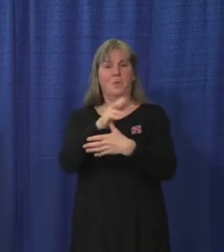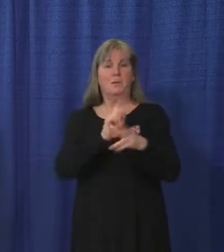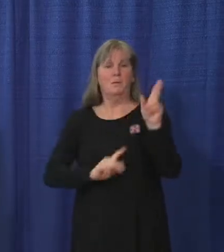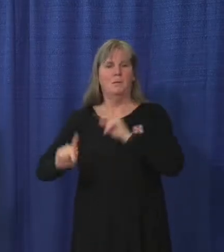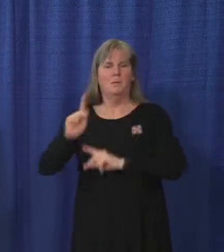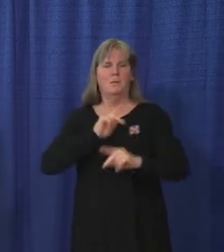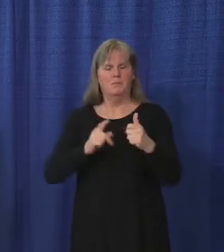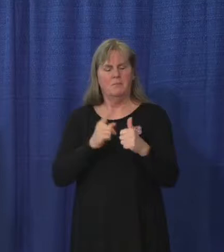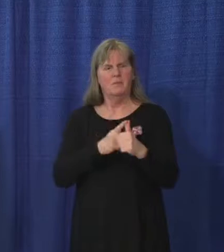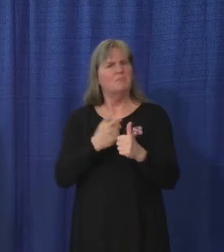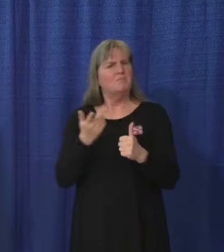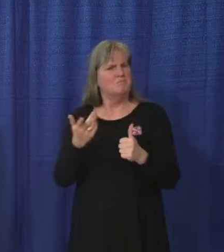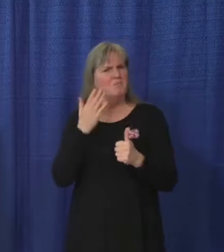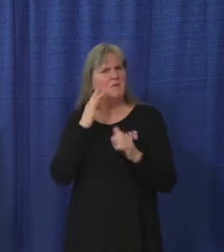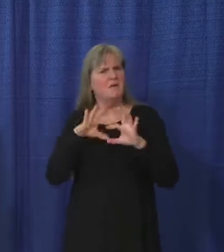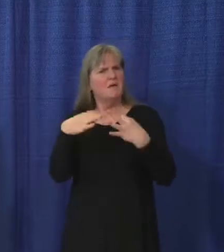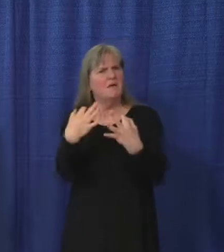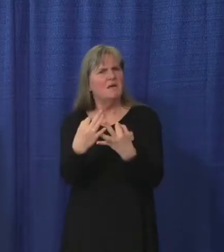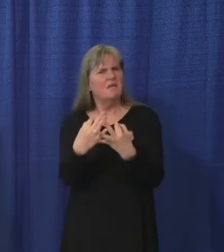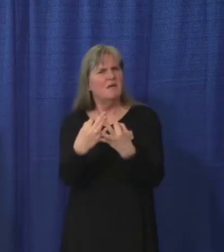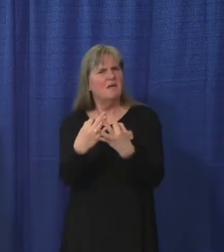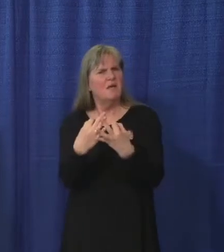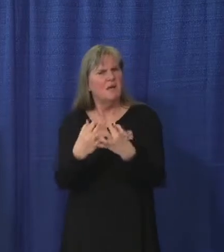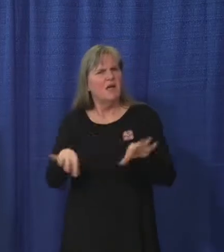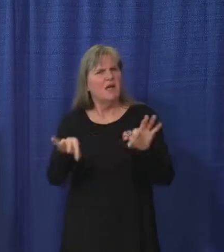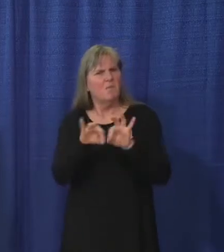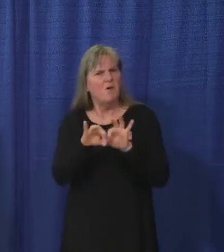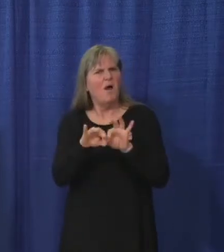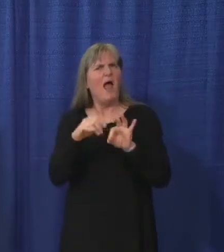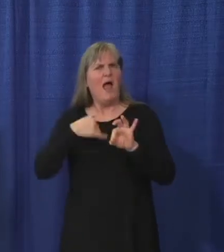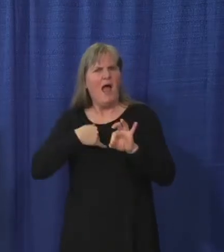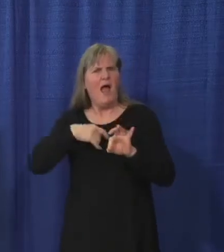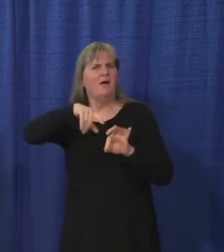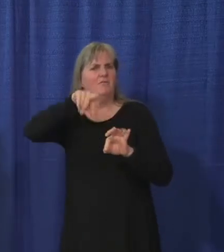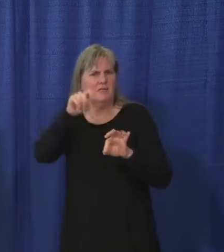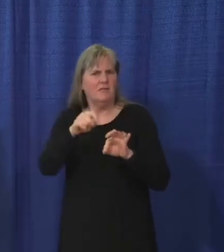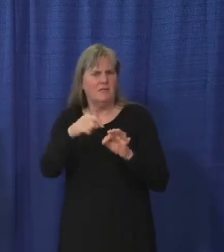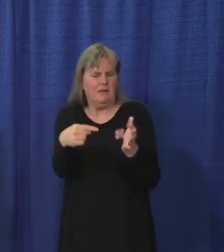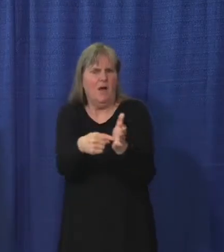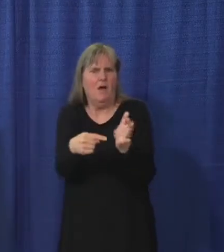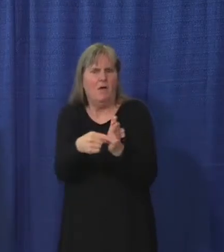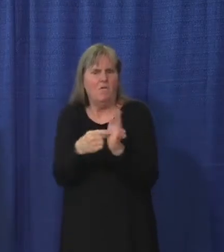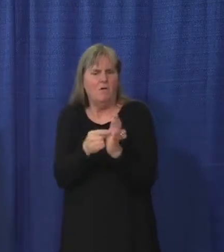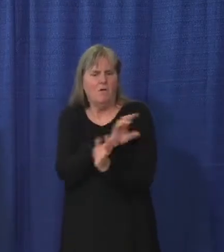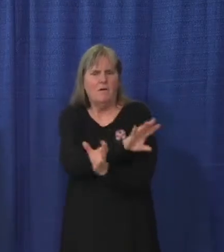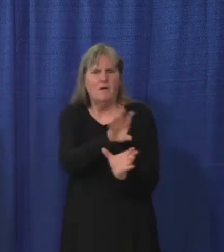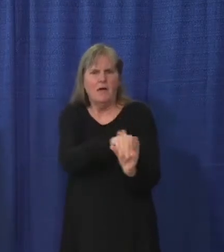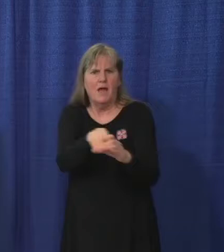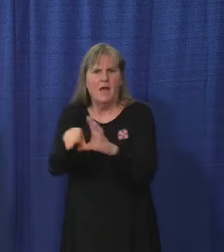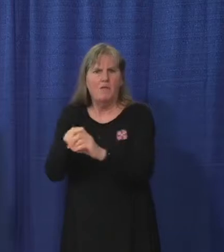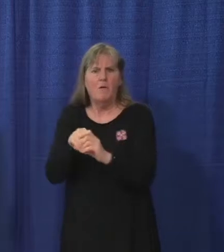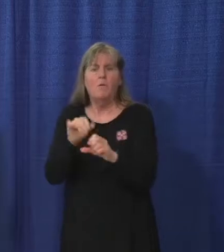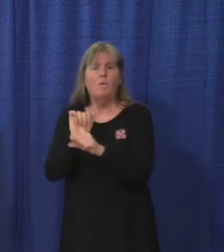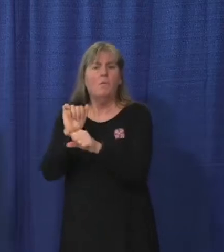be able to meet their critical needs in order to participate in the workforce. That is why will be focusing our